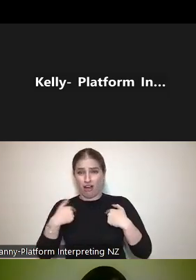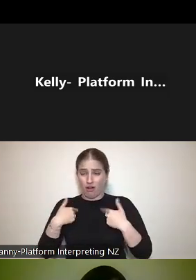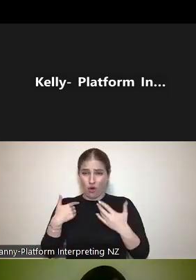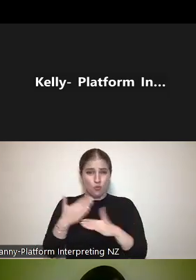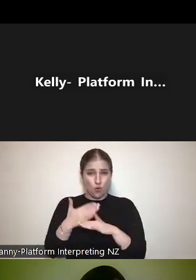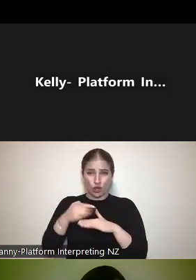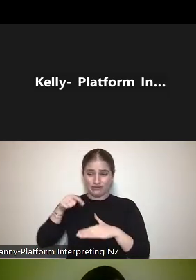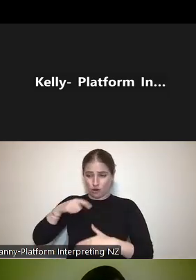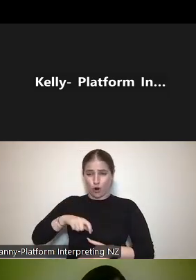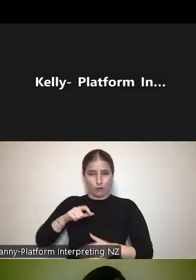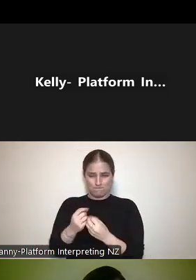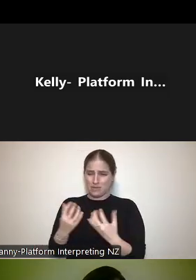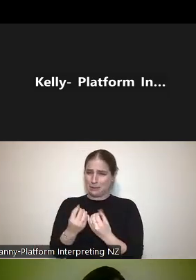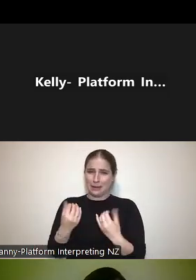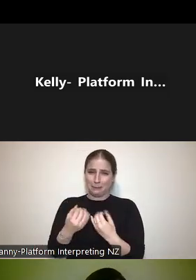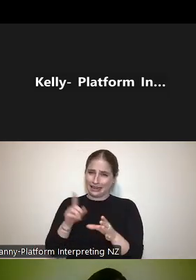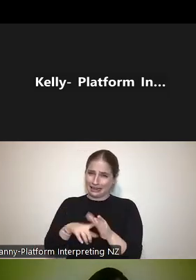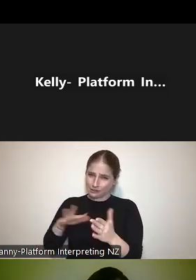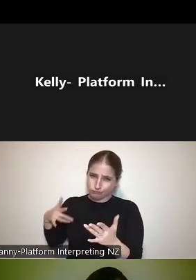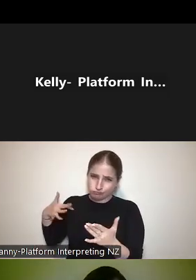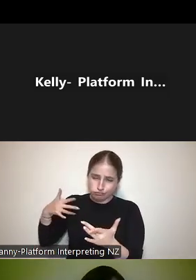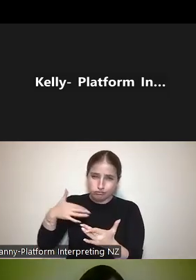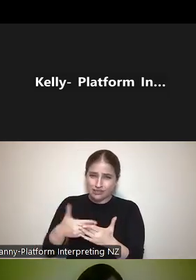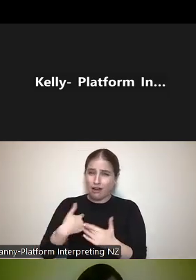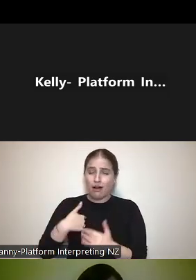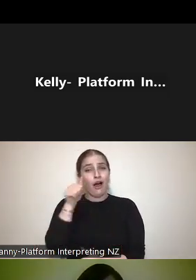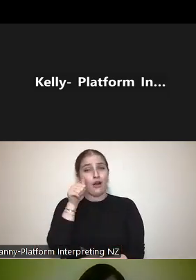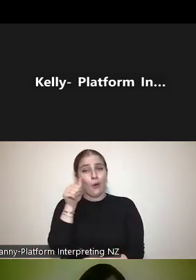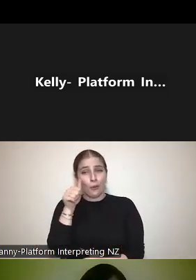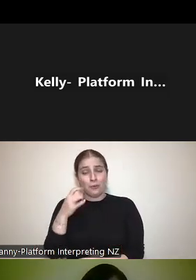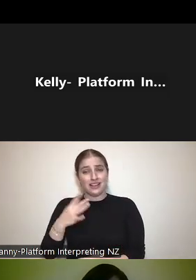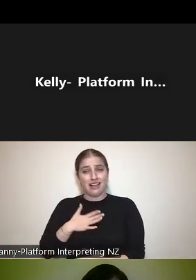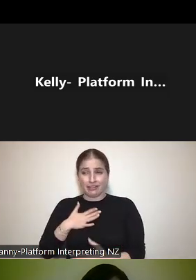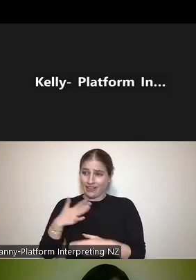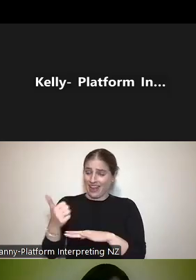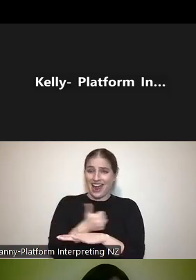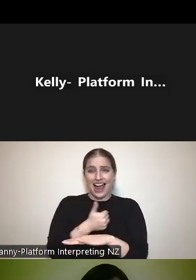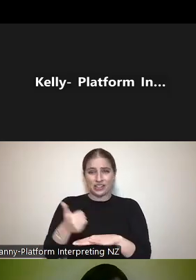and know intimately that actors are often put in a position of not being able to speak up